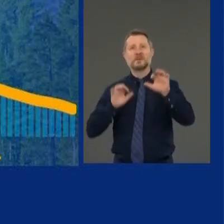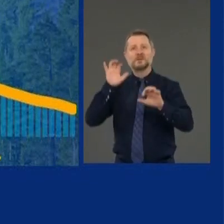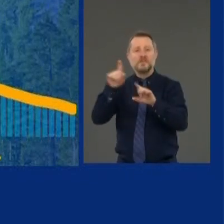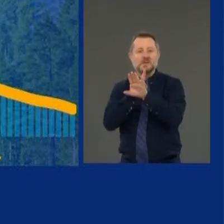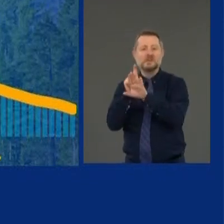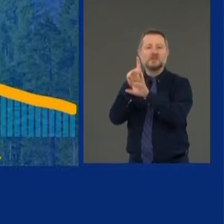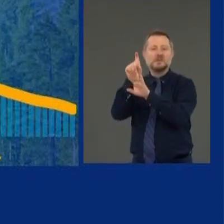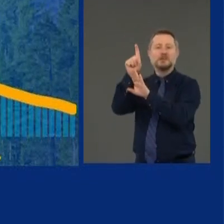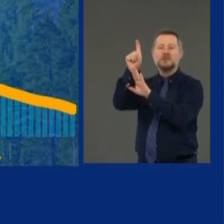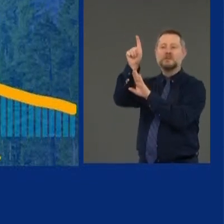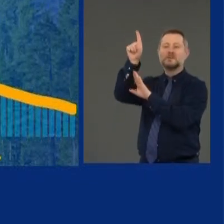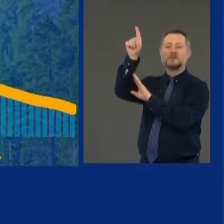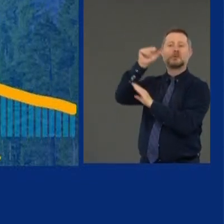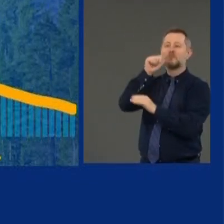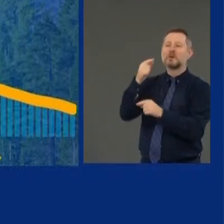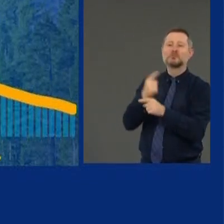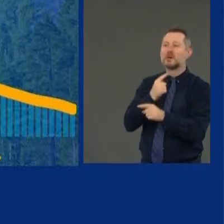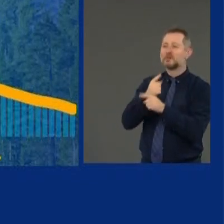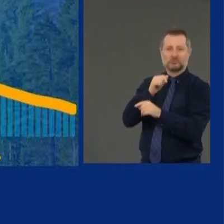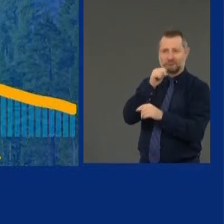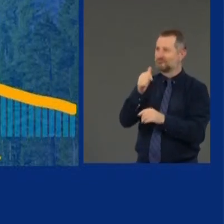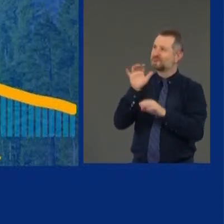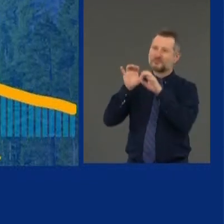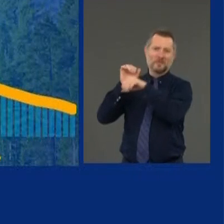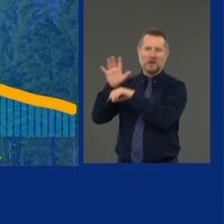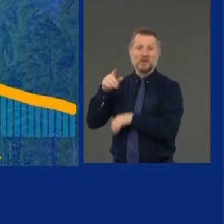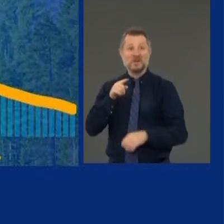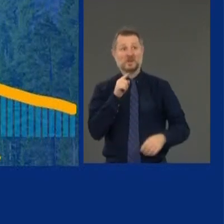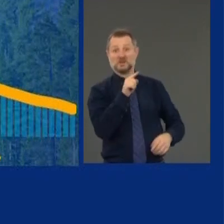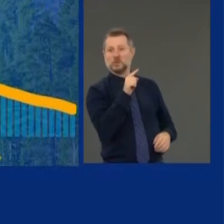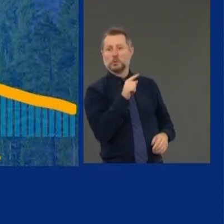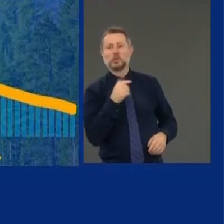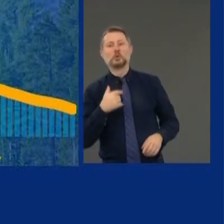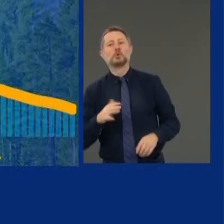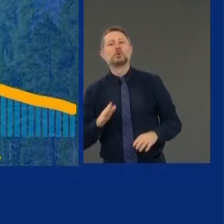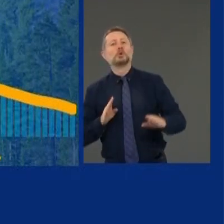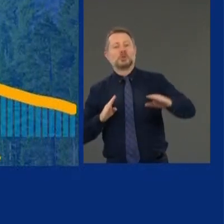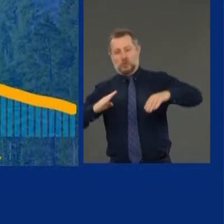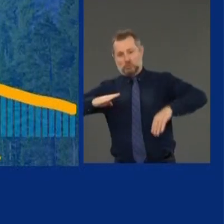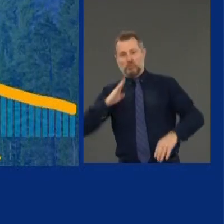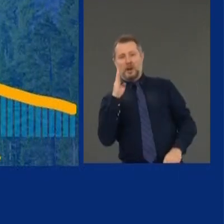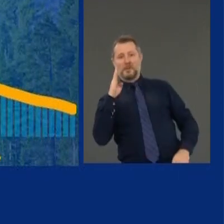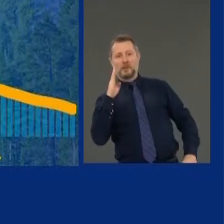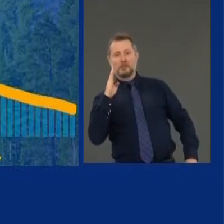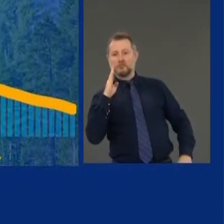IT'S A MOUNTAIN THAT WE HAD TO CLIMB, WHICH WAS UNLIKE ANY